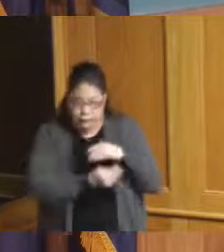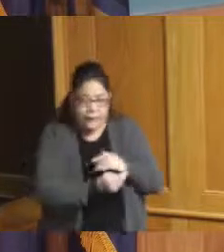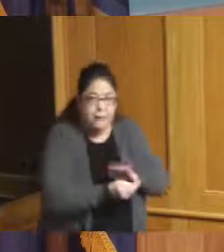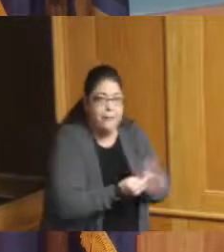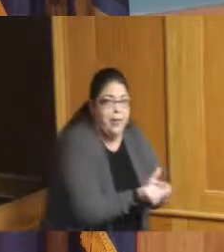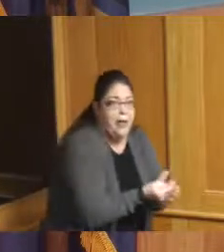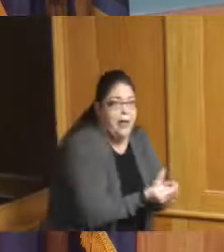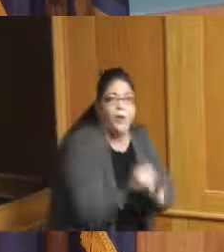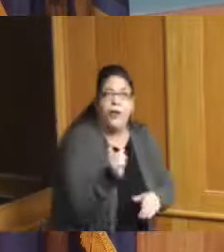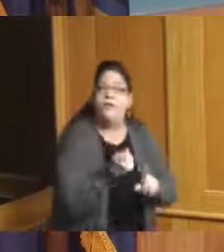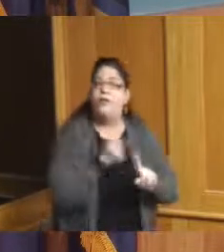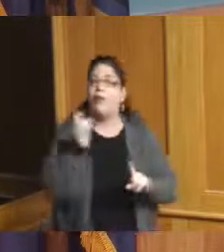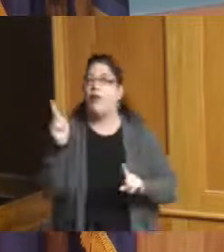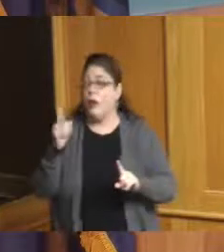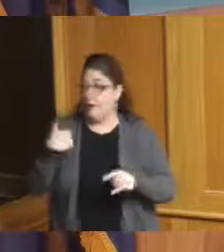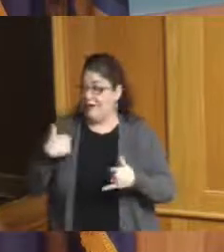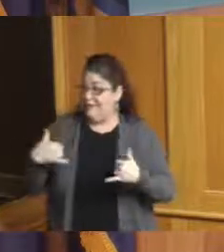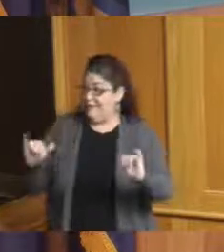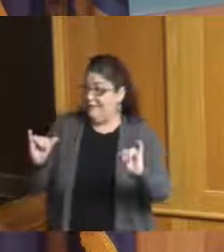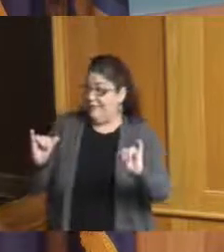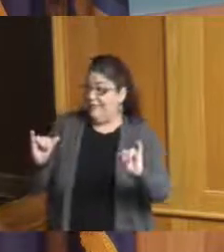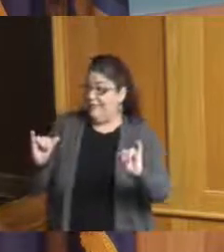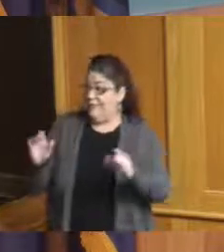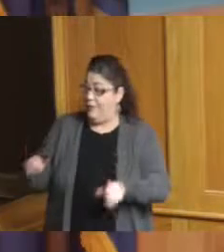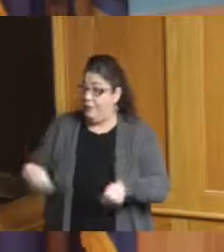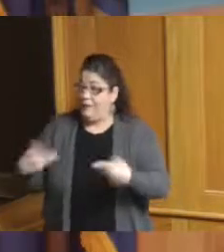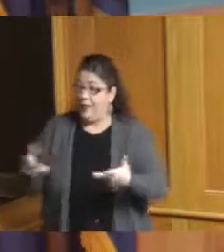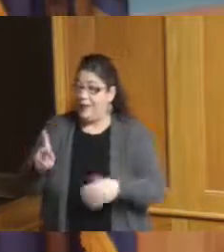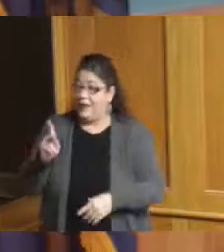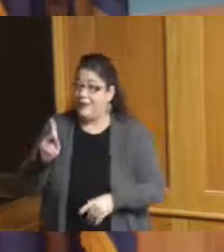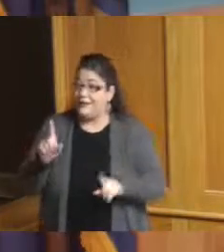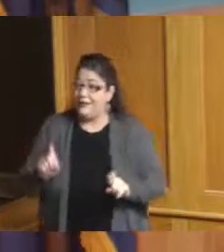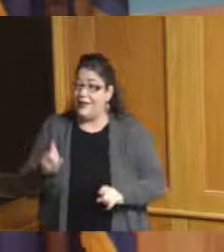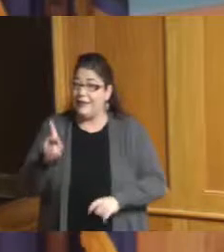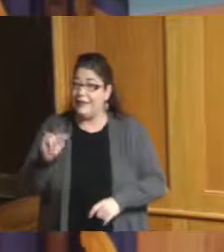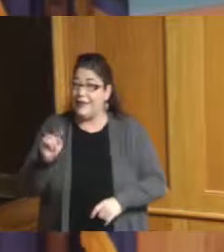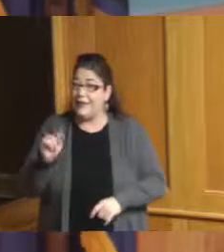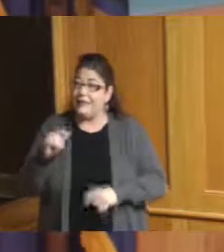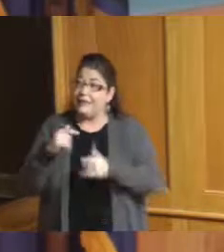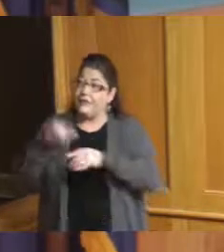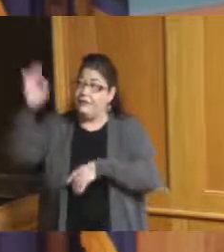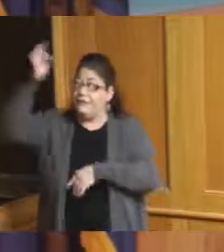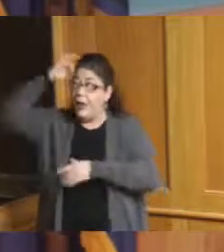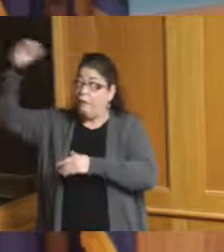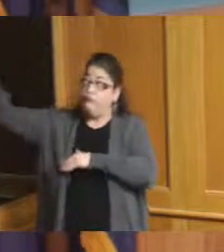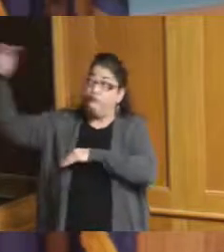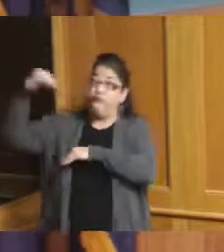kits so are we still doing that are test kits still coming unfortunately we are not seeing